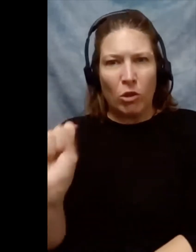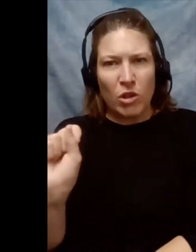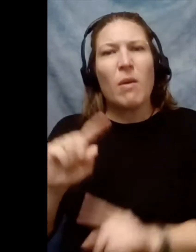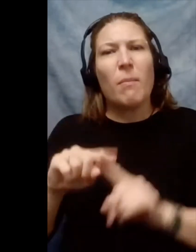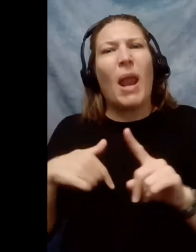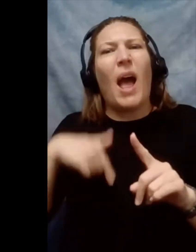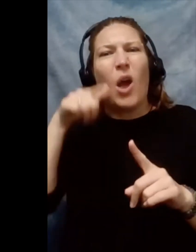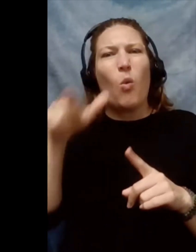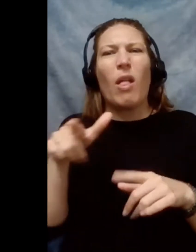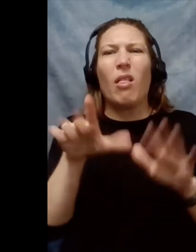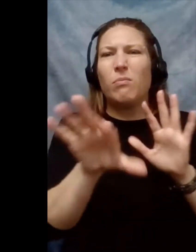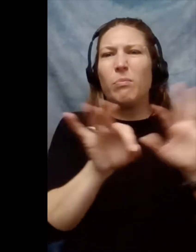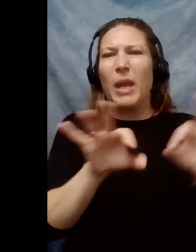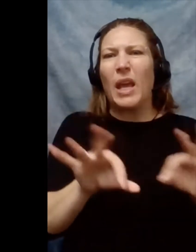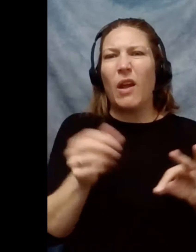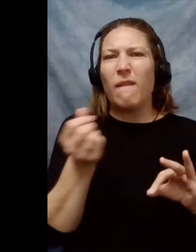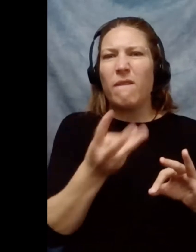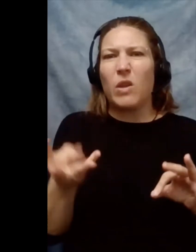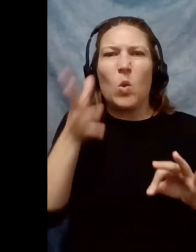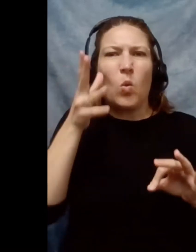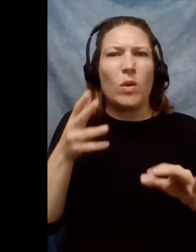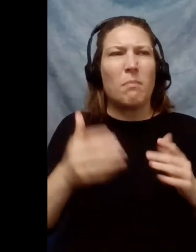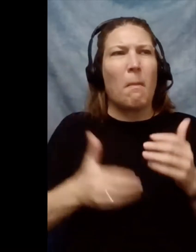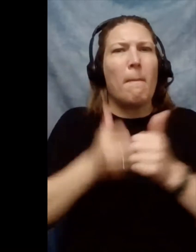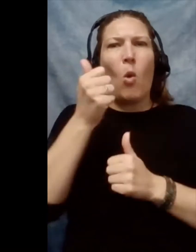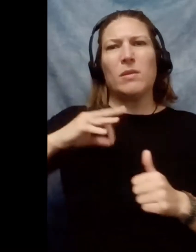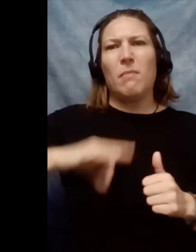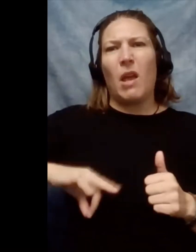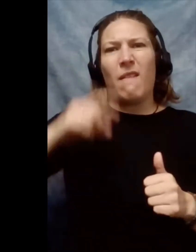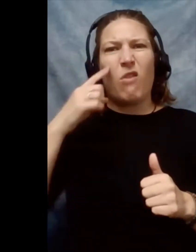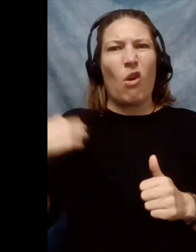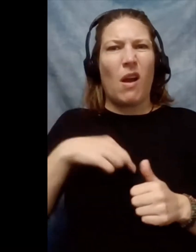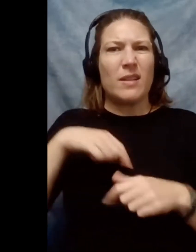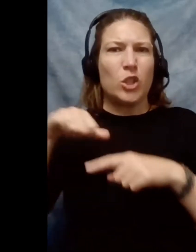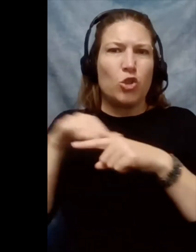trainers and developers things that i've used in the past for some of my training classes either